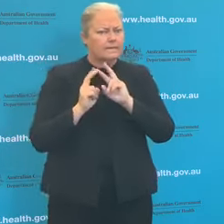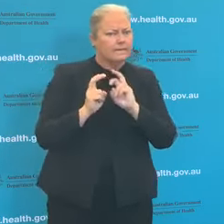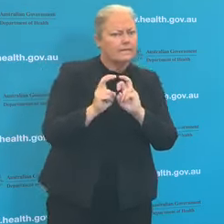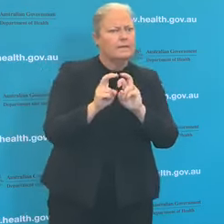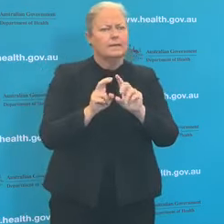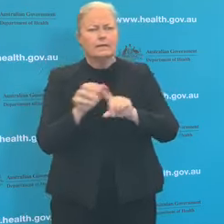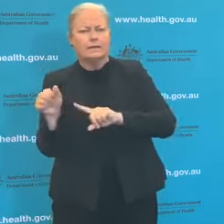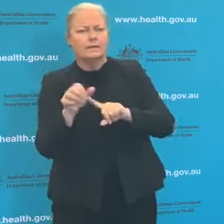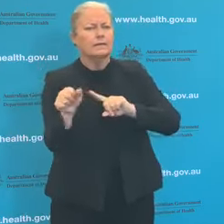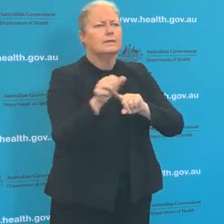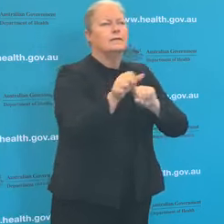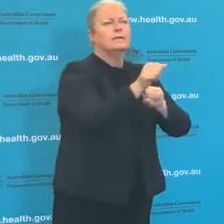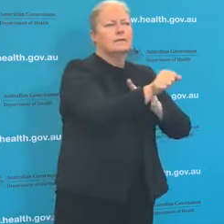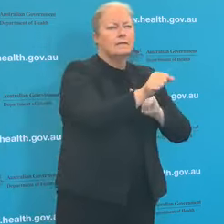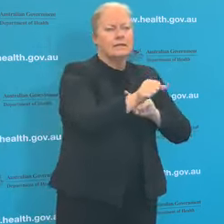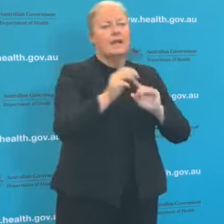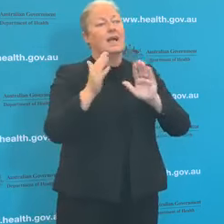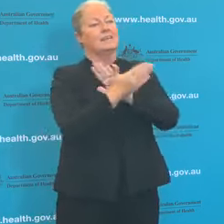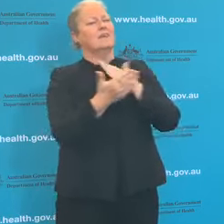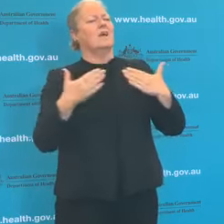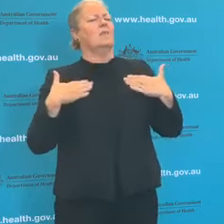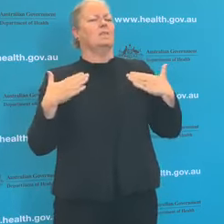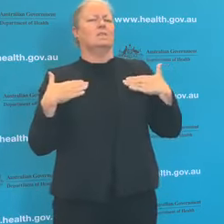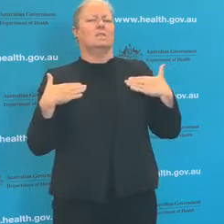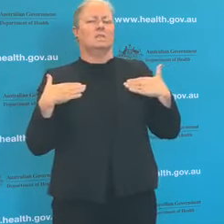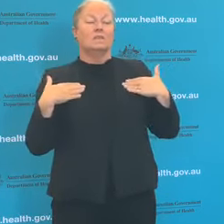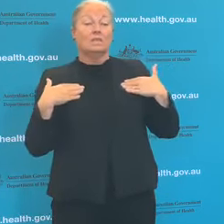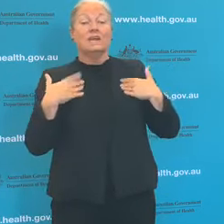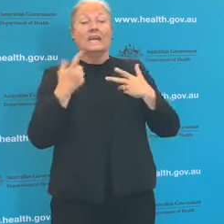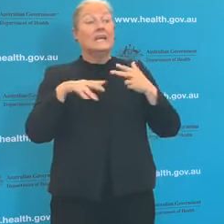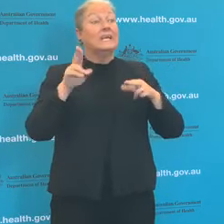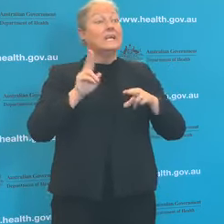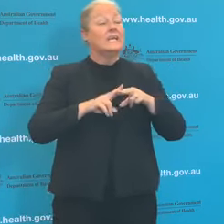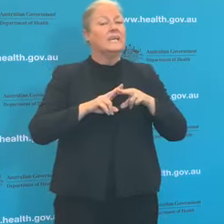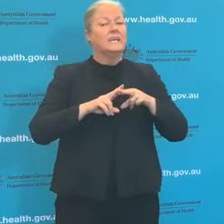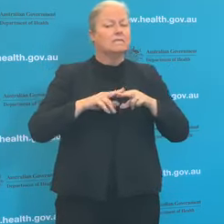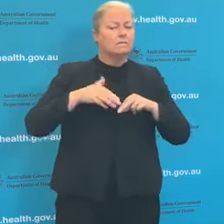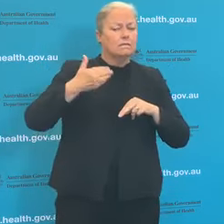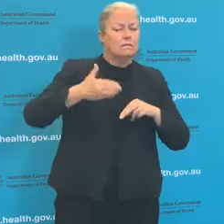and territory Public Health Units. If we do get outbreaks in the future that we